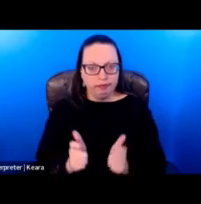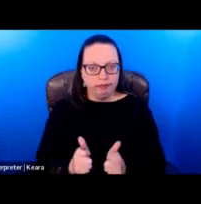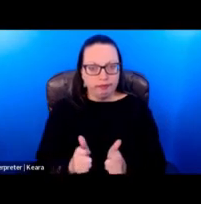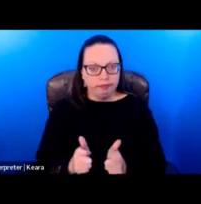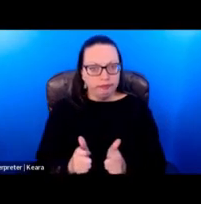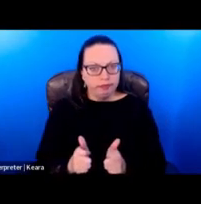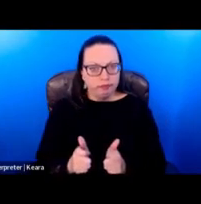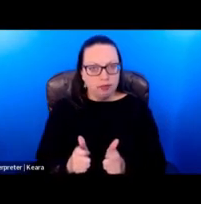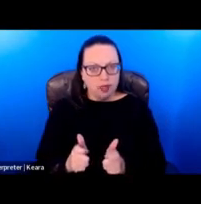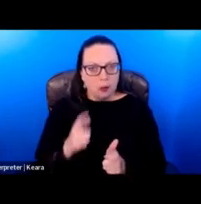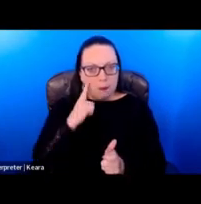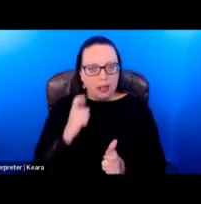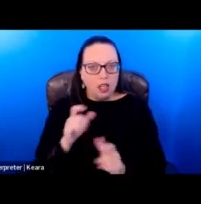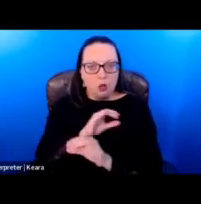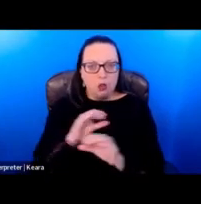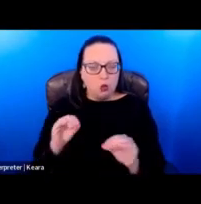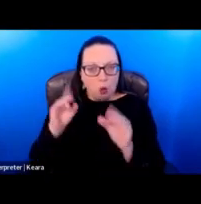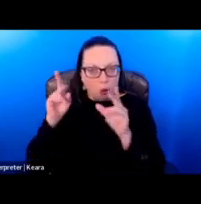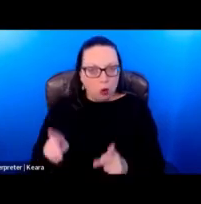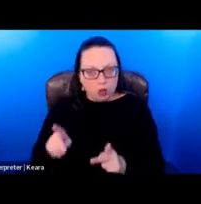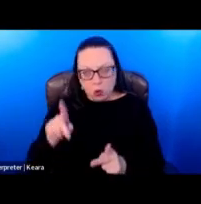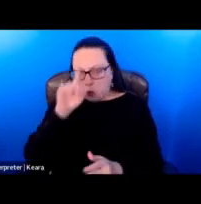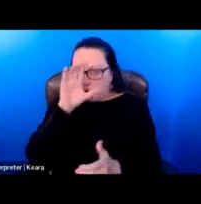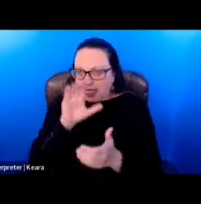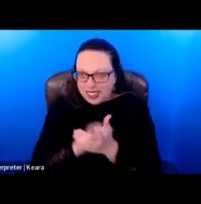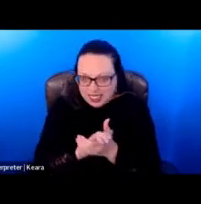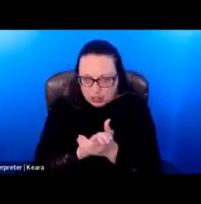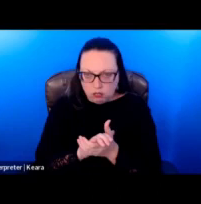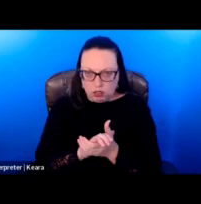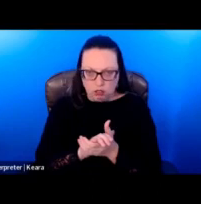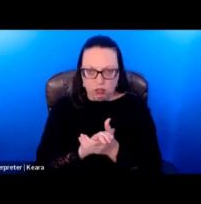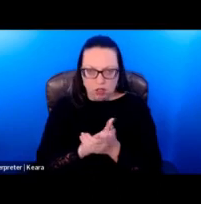couldn't find a person who believed in the in the peer mentoring like, like the person the previous person did.